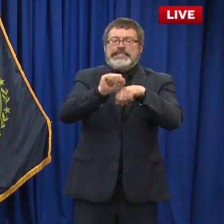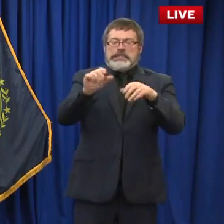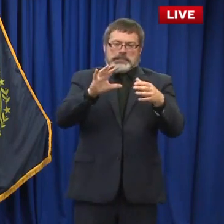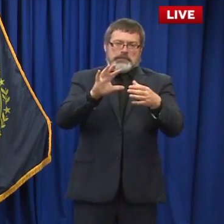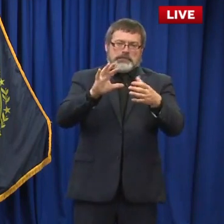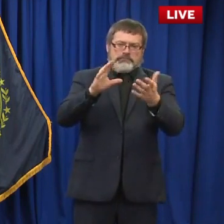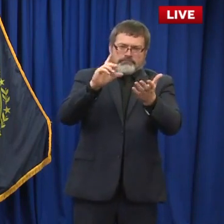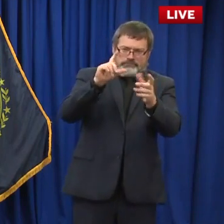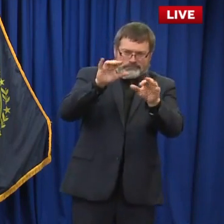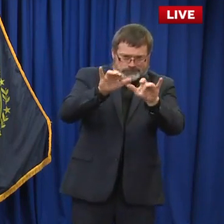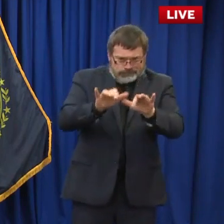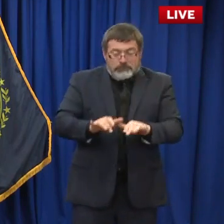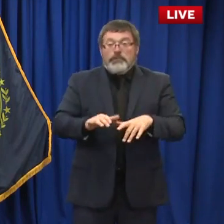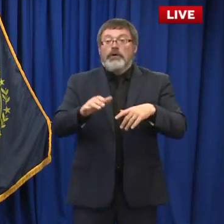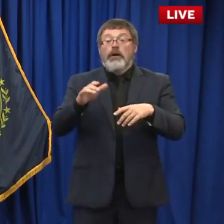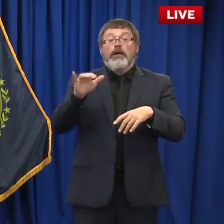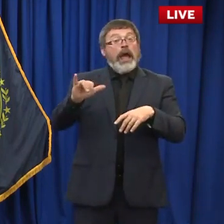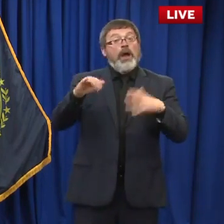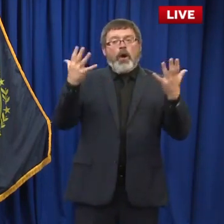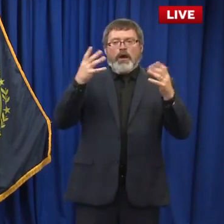IT'S A VERY IMPORTANT BASELINE AND KEY FIRST STEP.